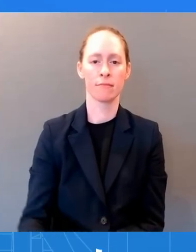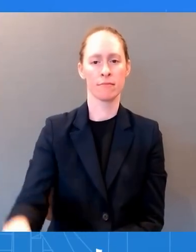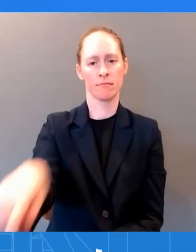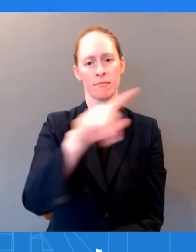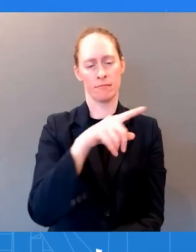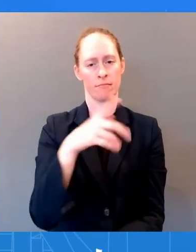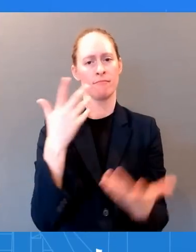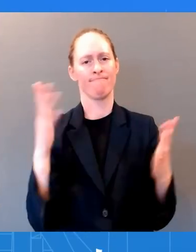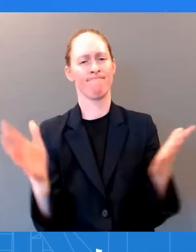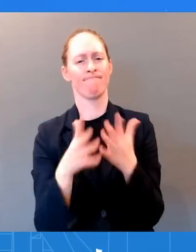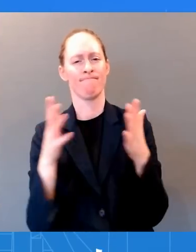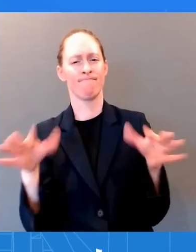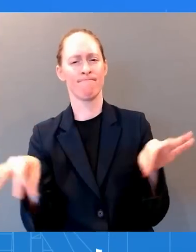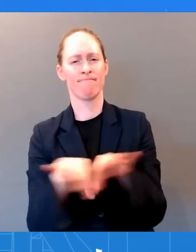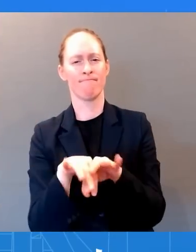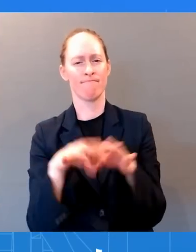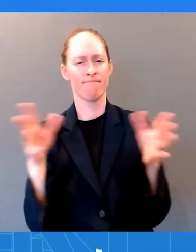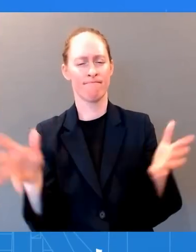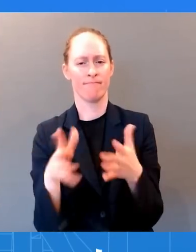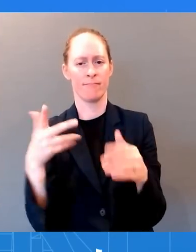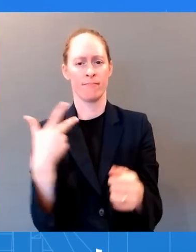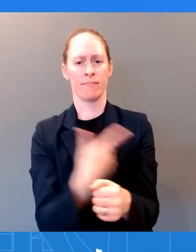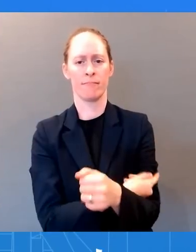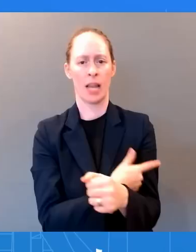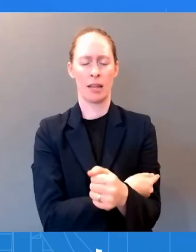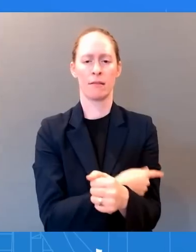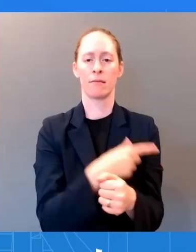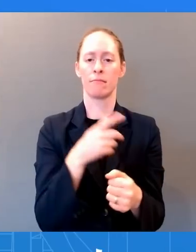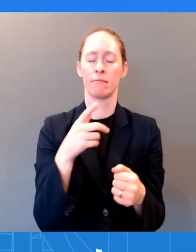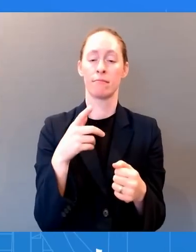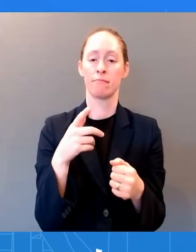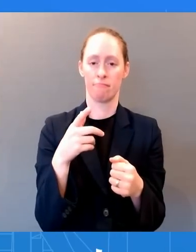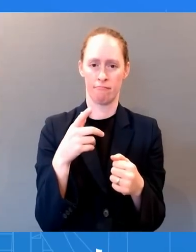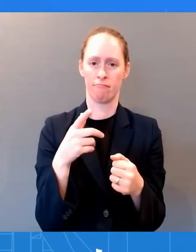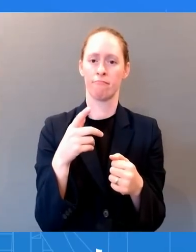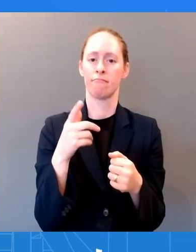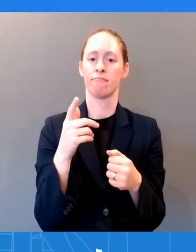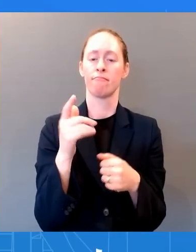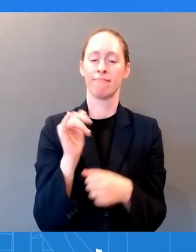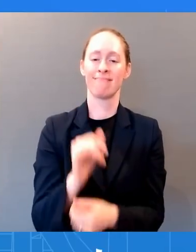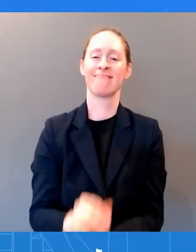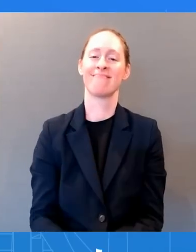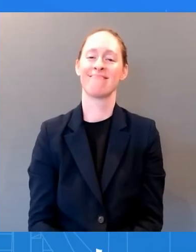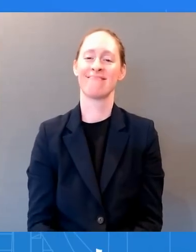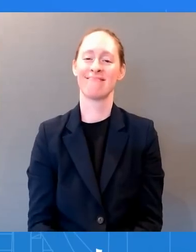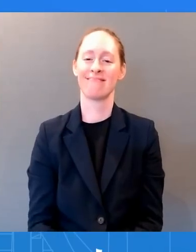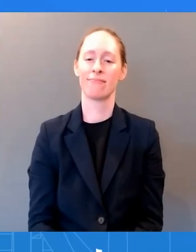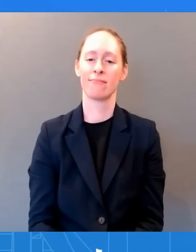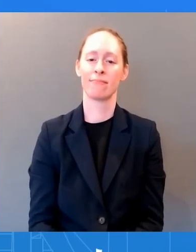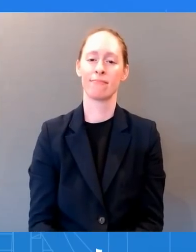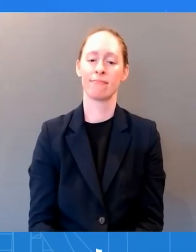from the COVID-19 outreach, our comprehensive program that we had from the beginning of this administration.